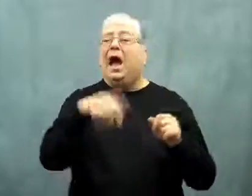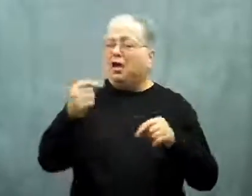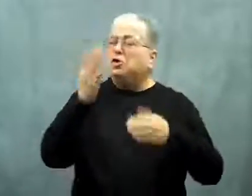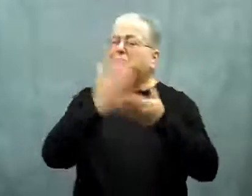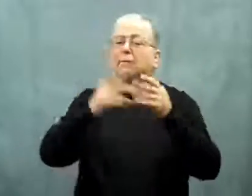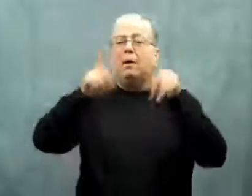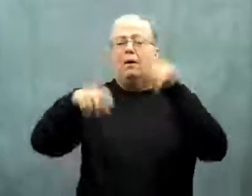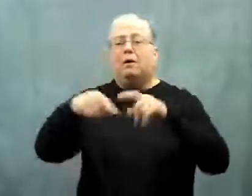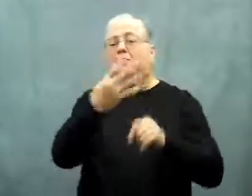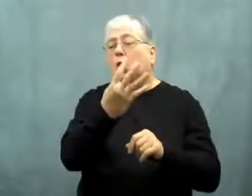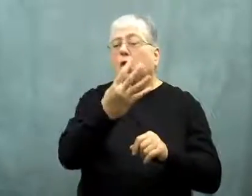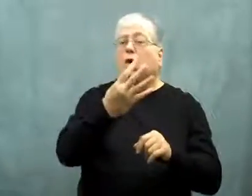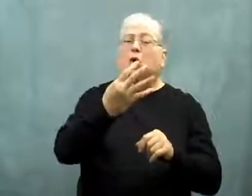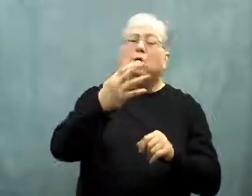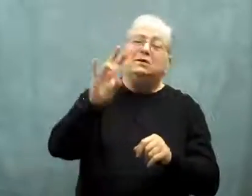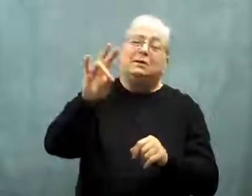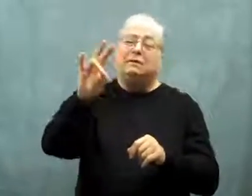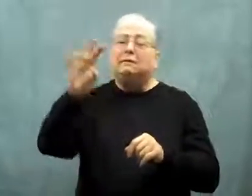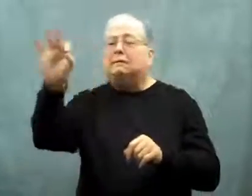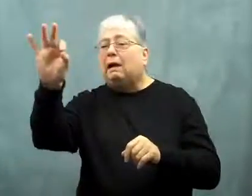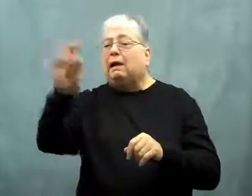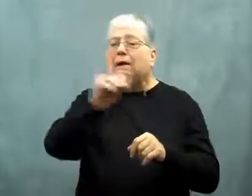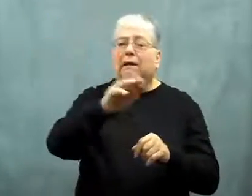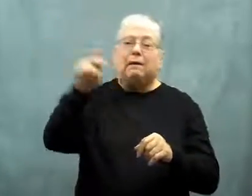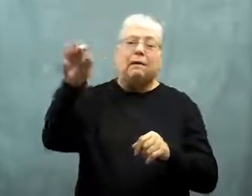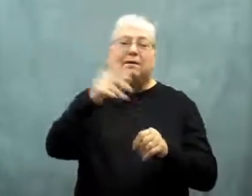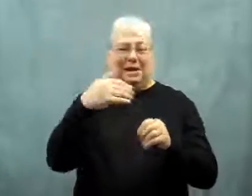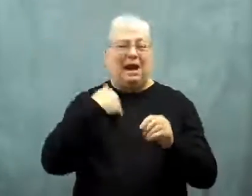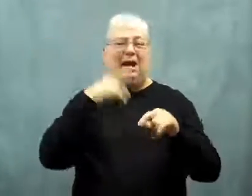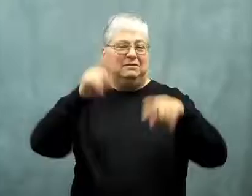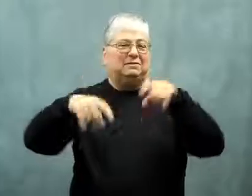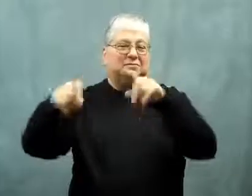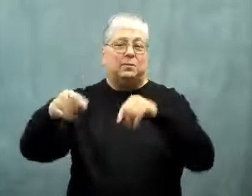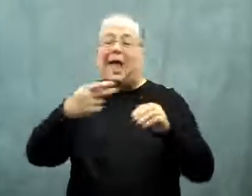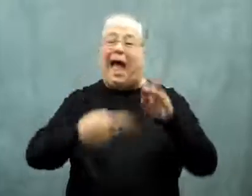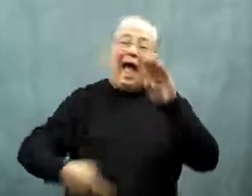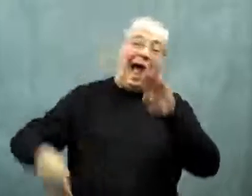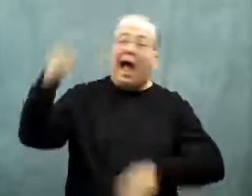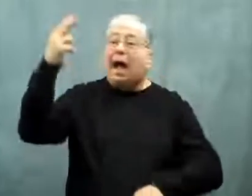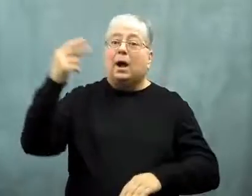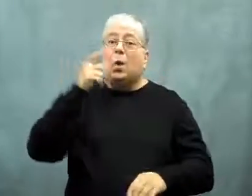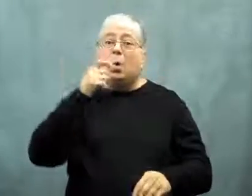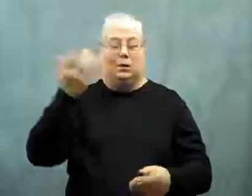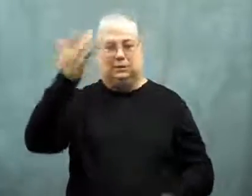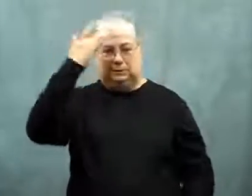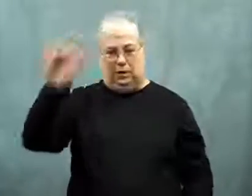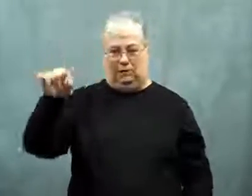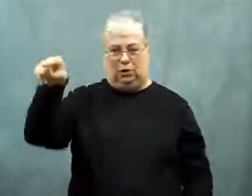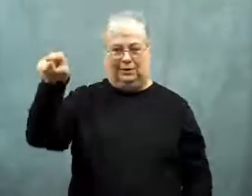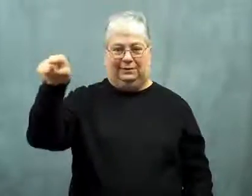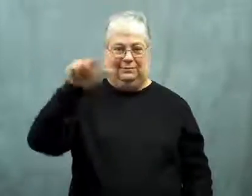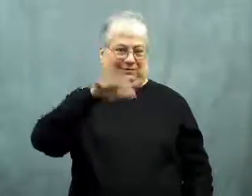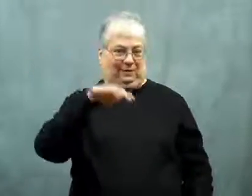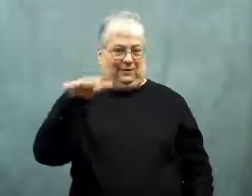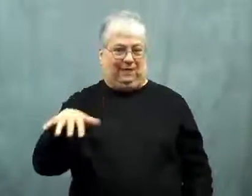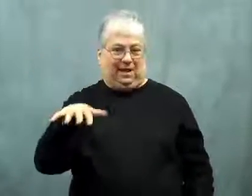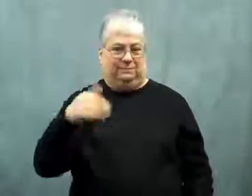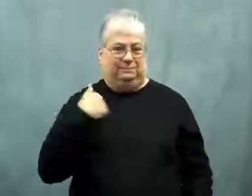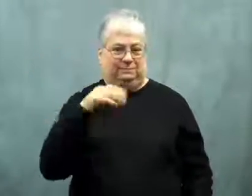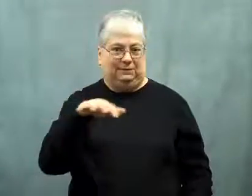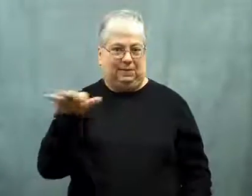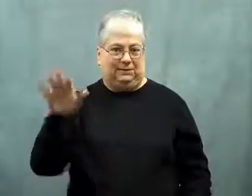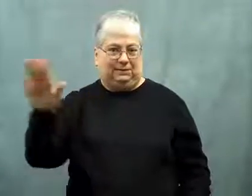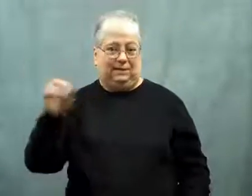Other states might have four, seven or nine and so on.